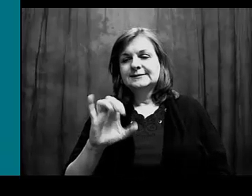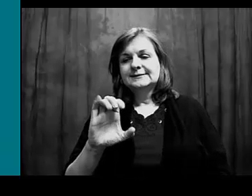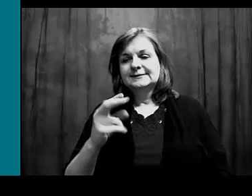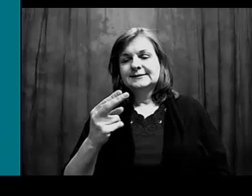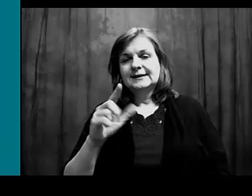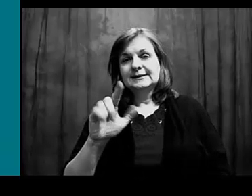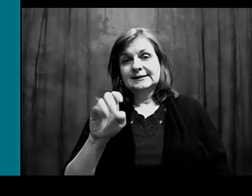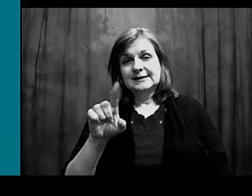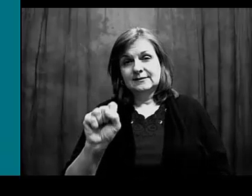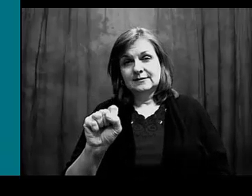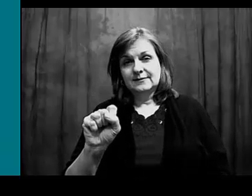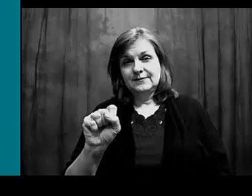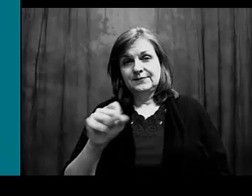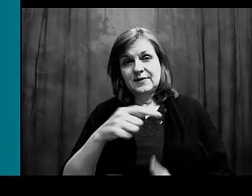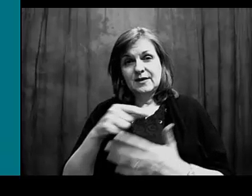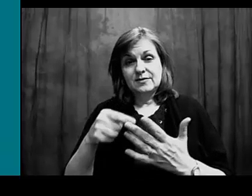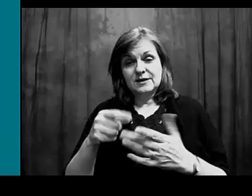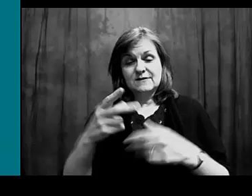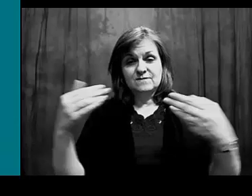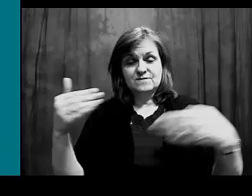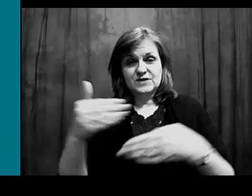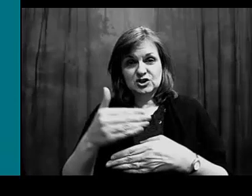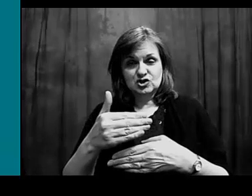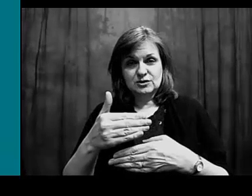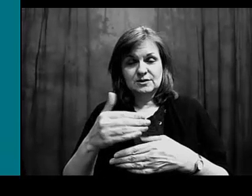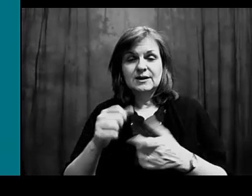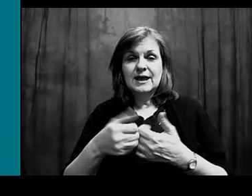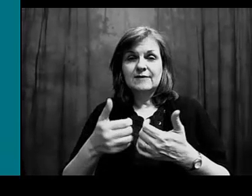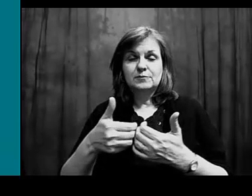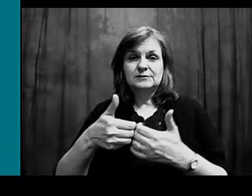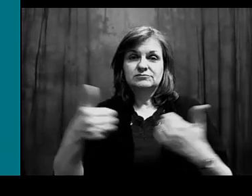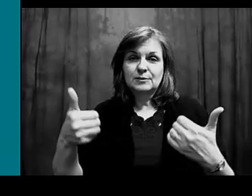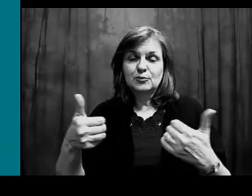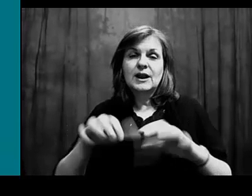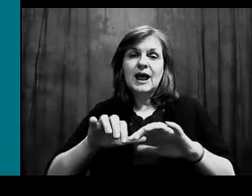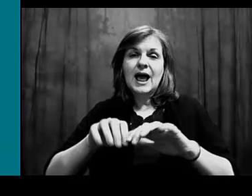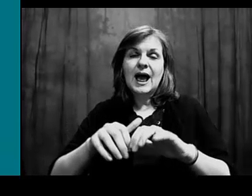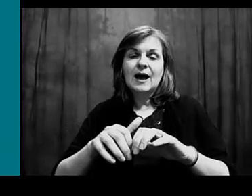and what they look at is cichlids have actually divided based on where they feed